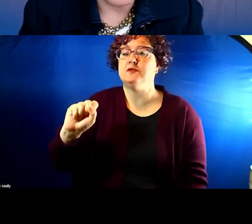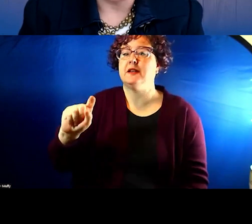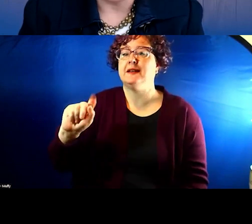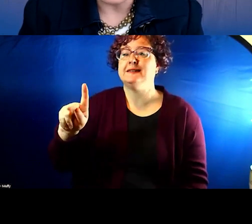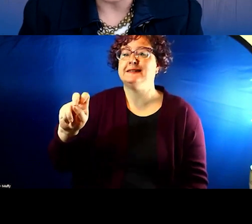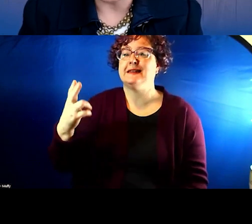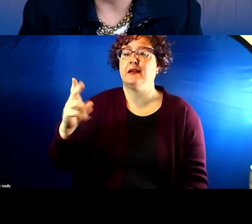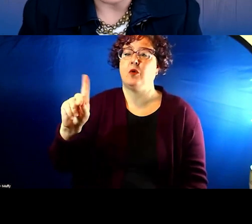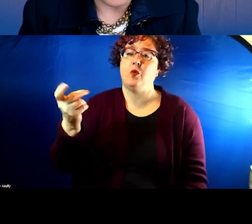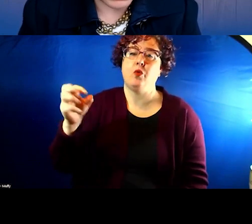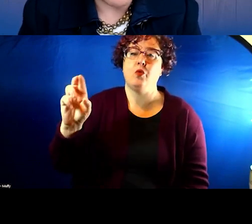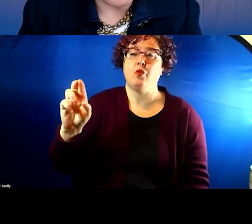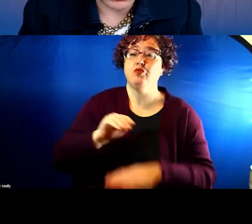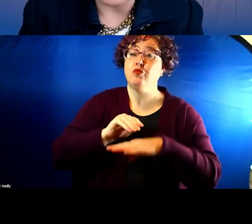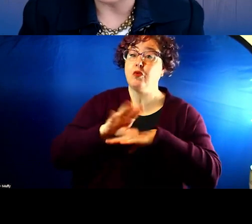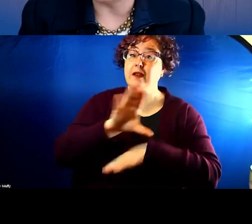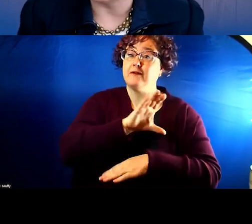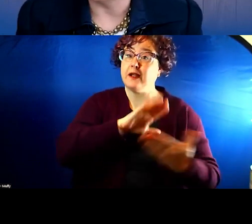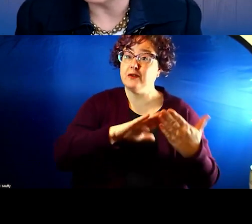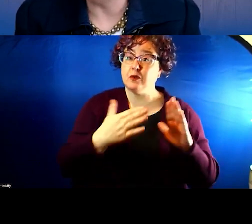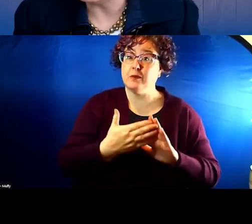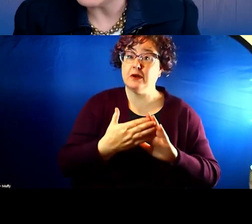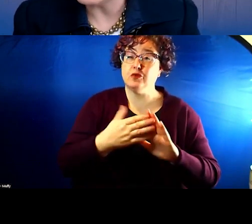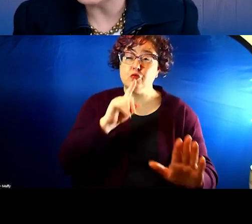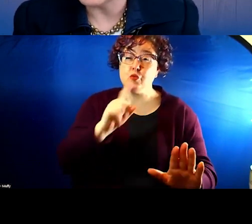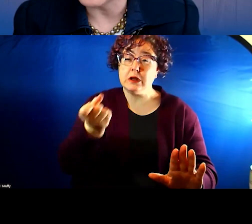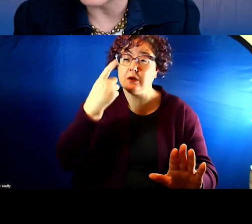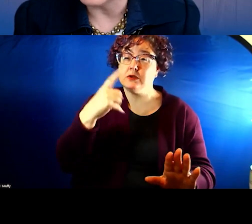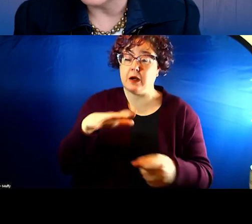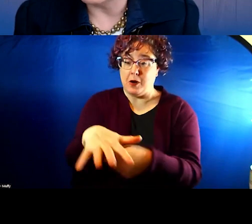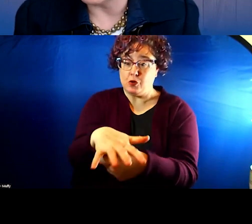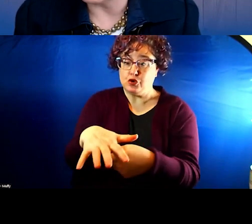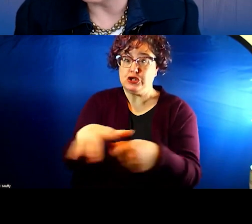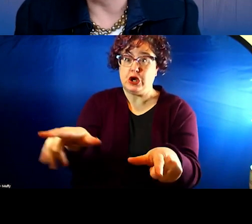TO UNDERSTAND ABOUT GEOLOCATION. THIS IS A WORRY OF THE AUDIENCE.